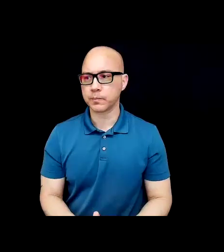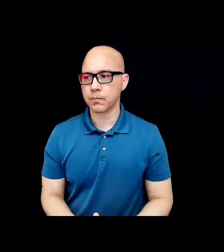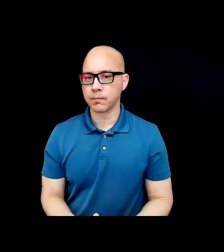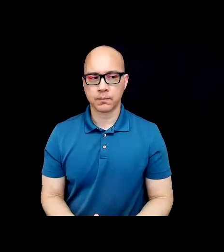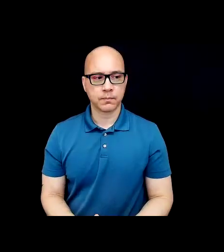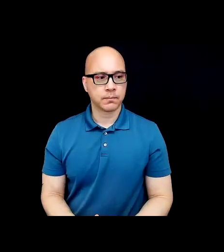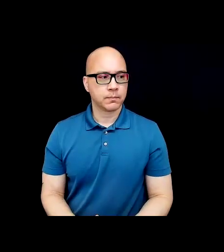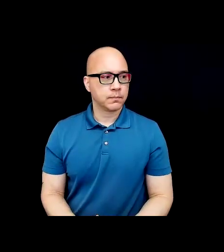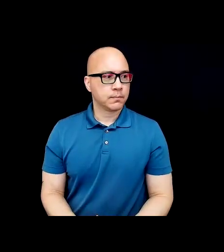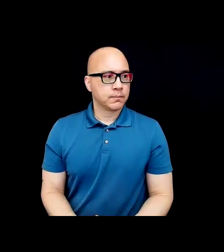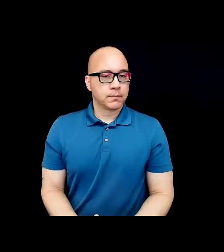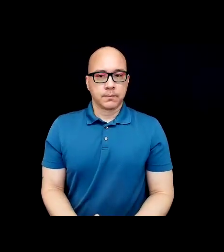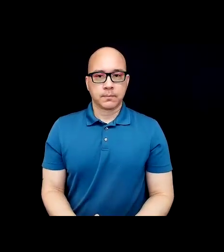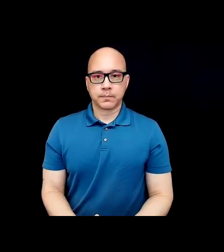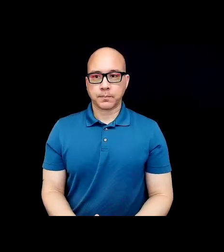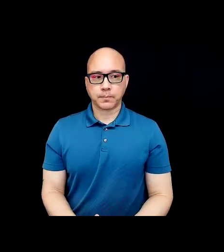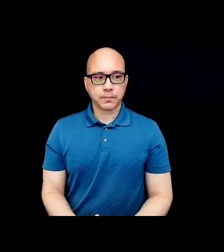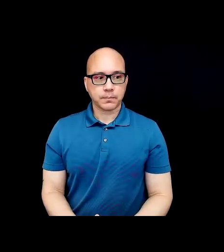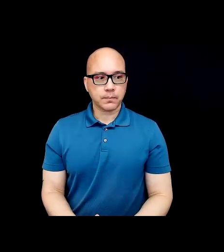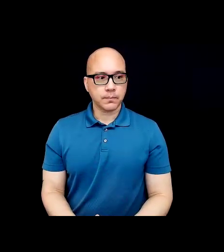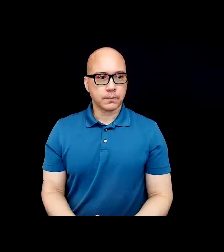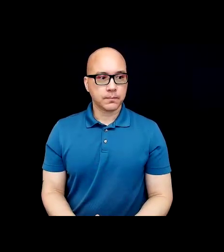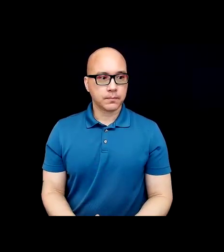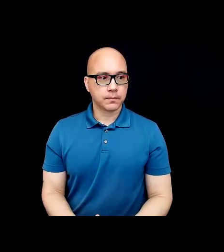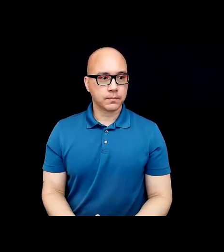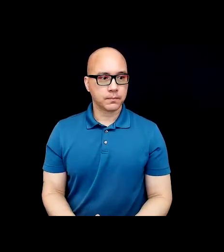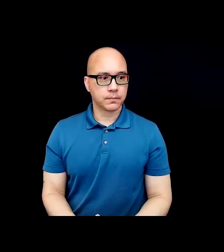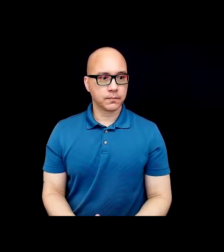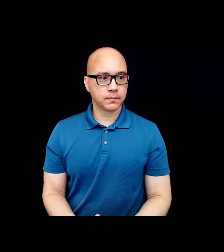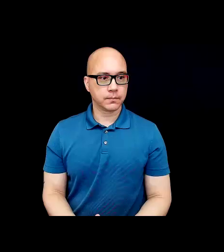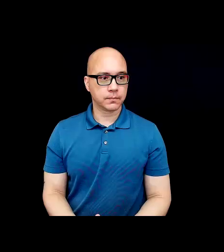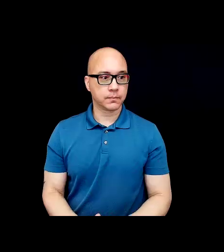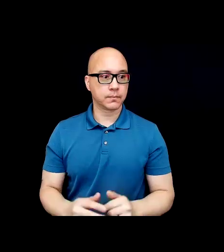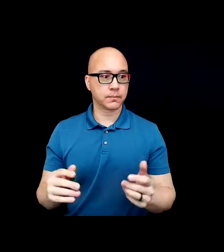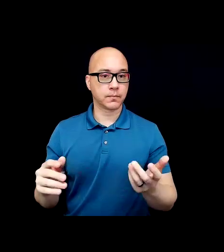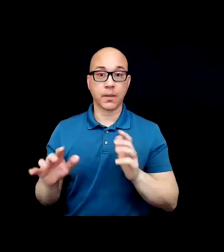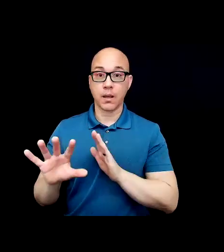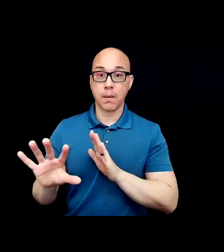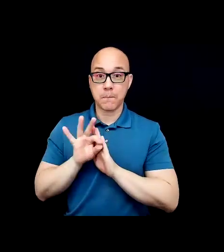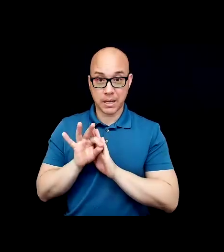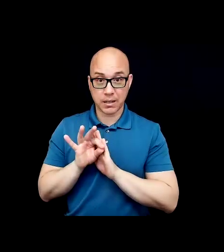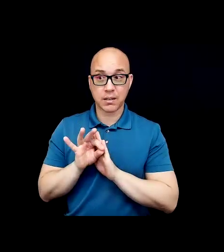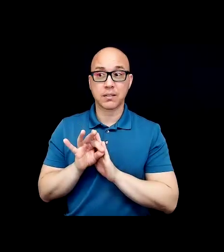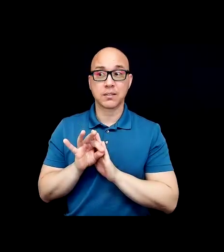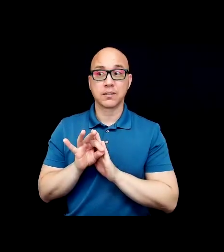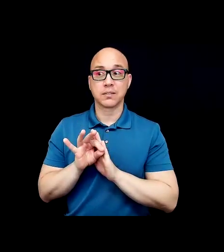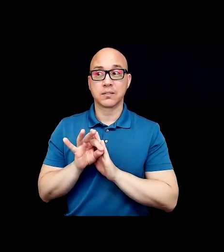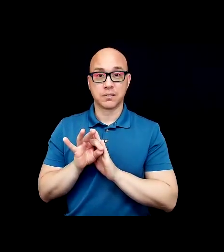Choose an accounting and tax professional if you need help. Don't wait until you are overwhelmed.